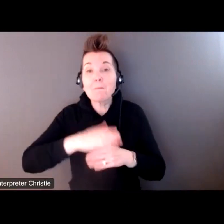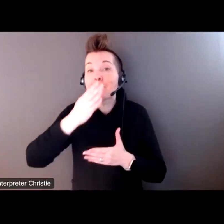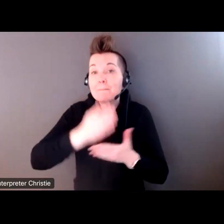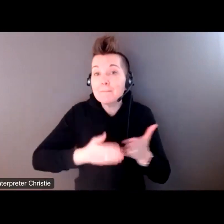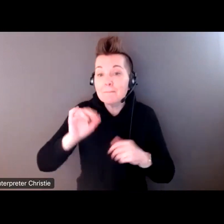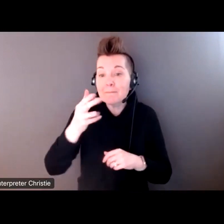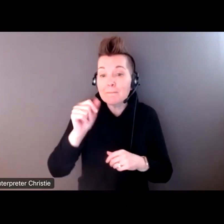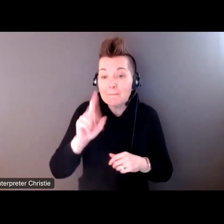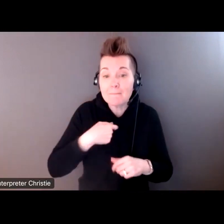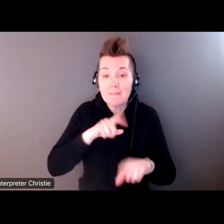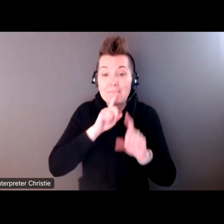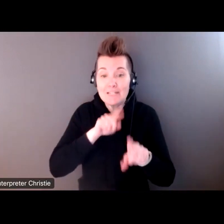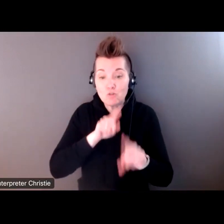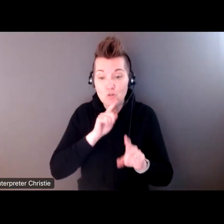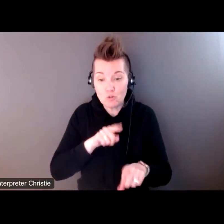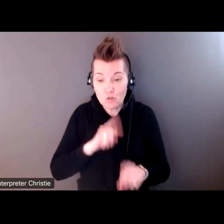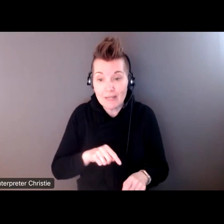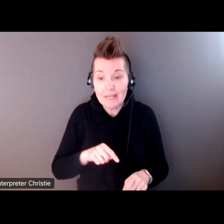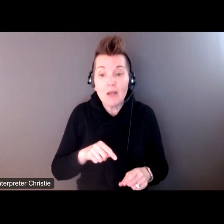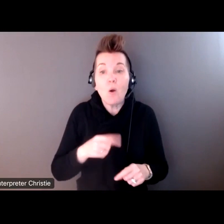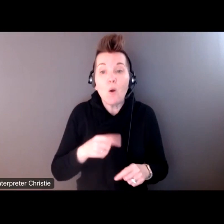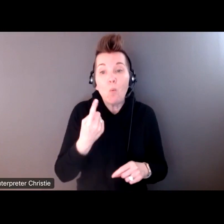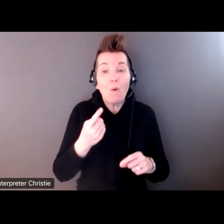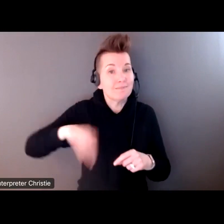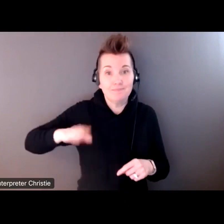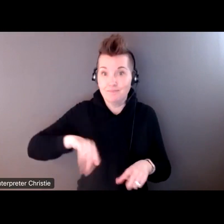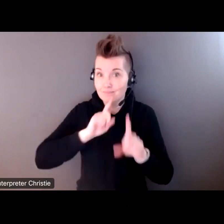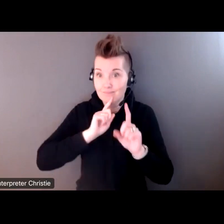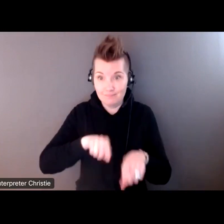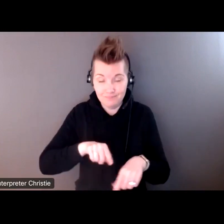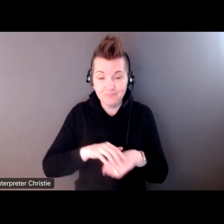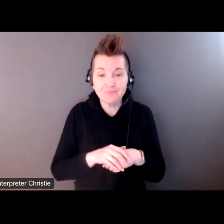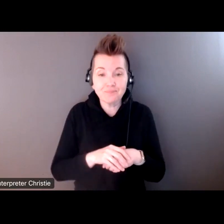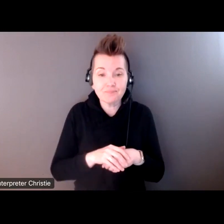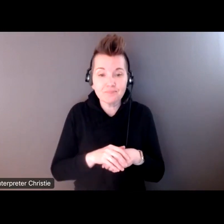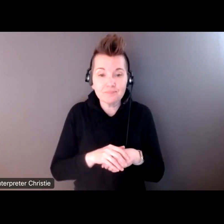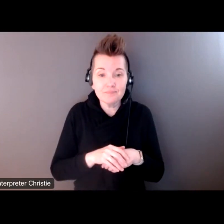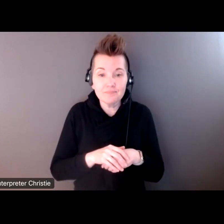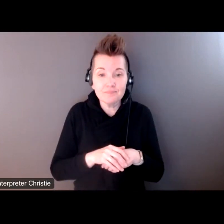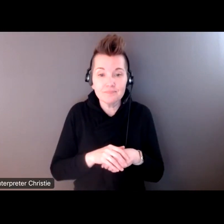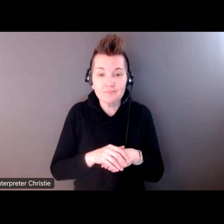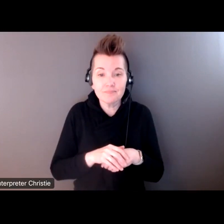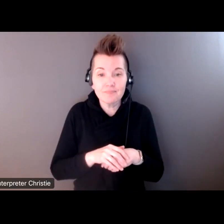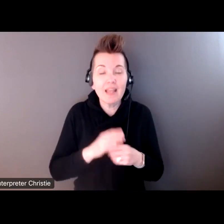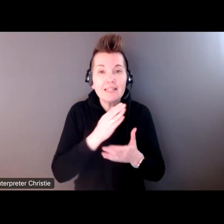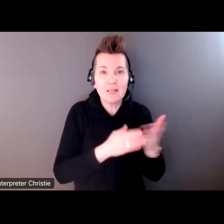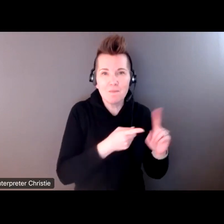So the first one that's not answered yet, and I will review the others that have received an answer from text, is from Brian.